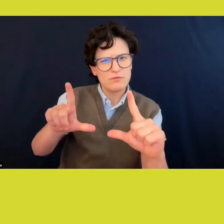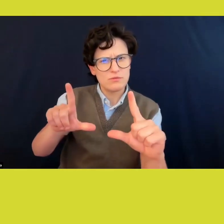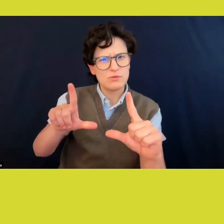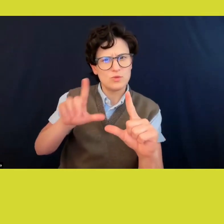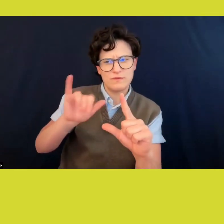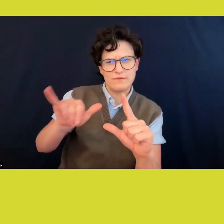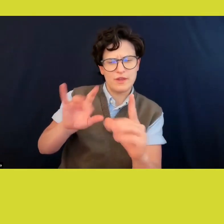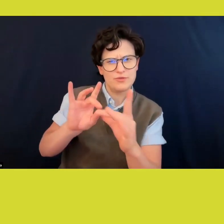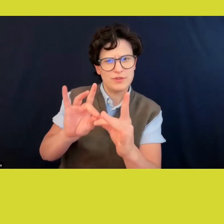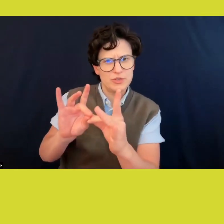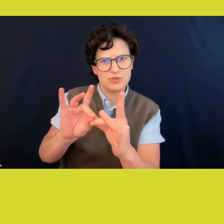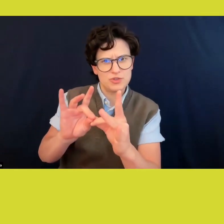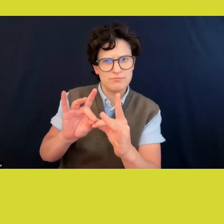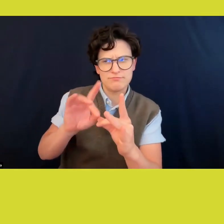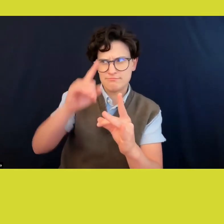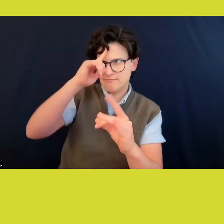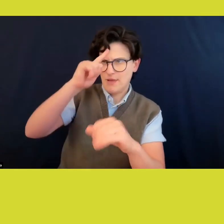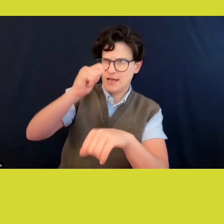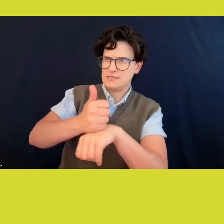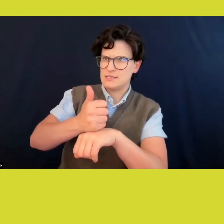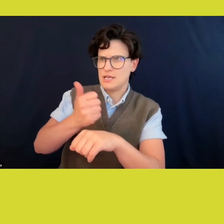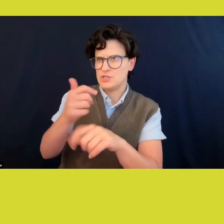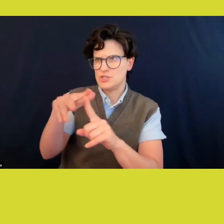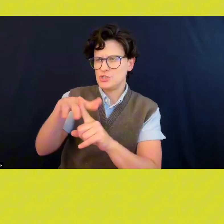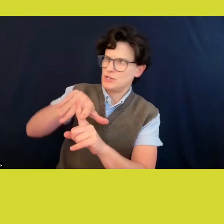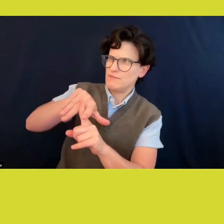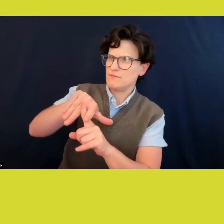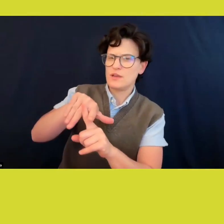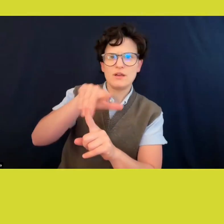involves going from telling people what to do, or